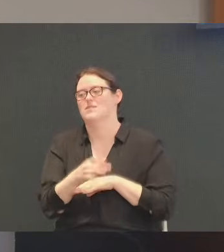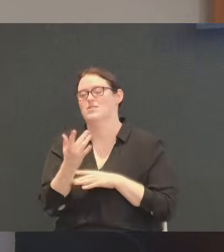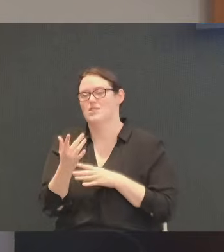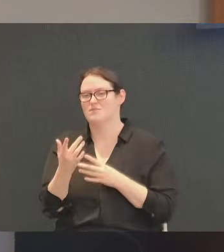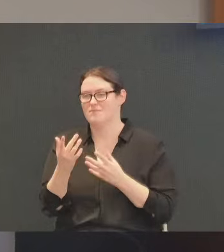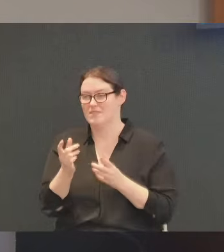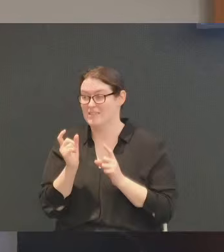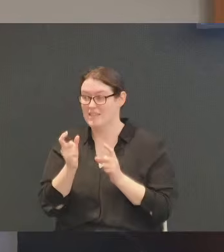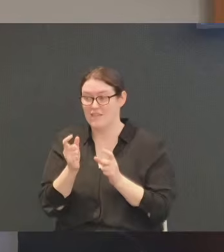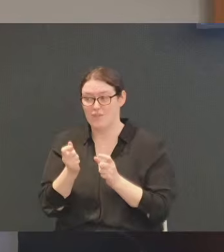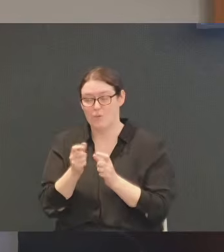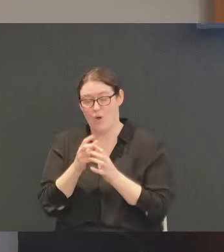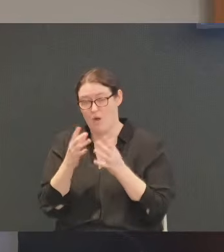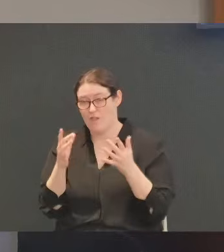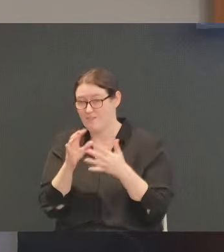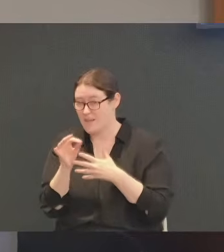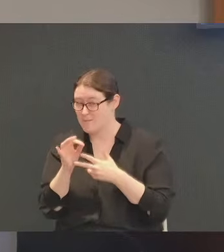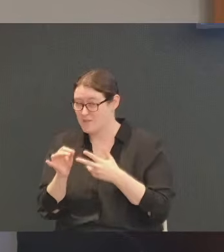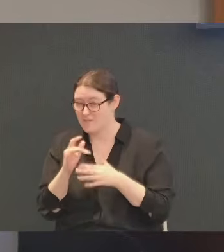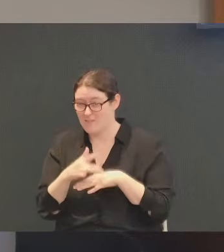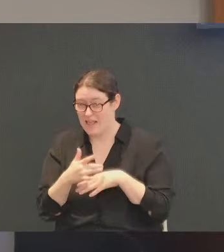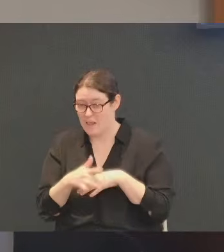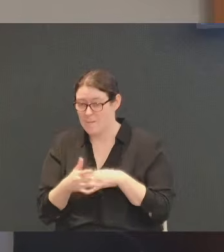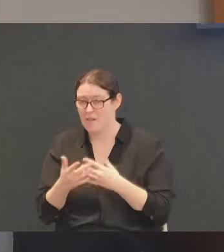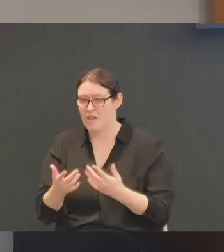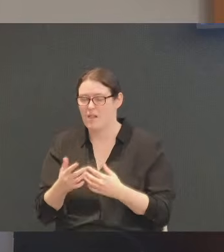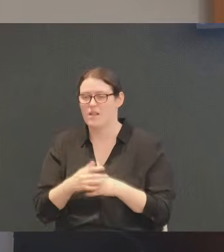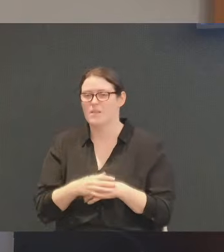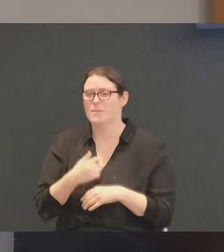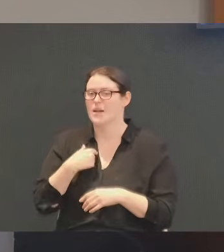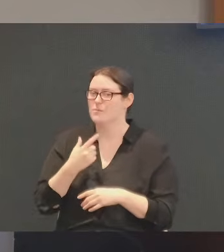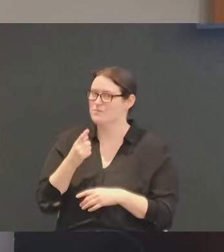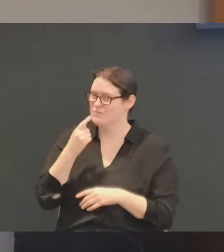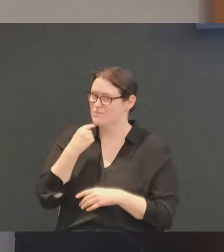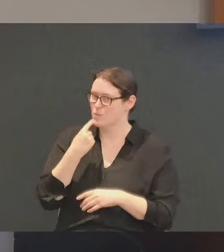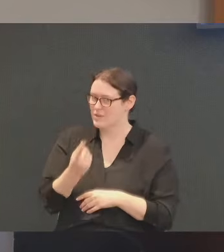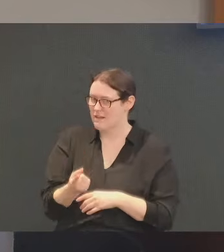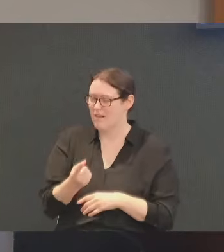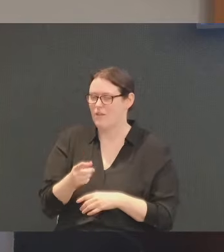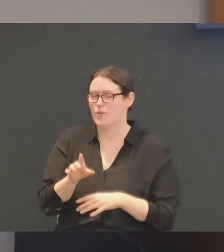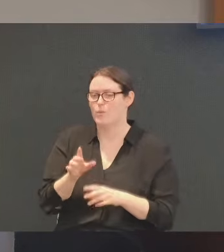you as many options as as possible. I do want to say that the that what you would be doing tonight